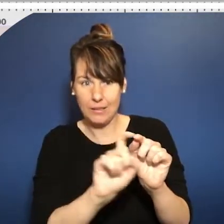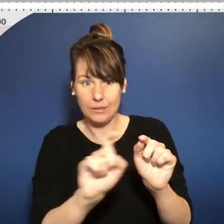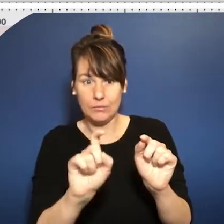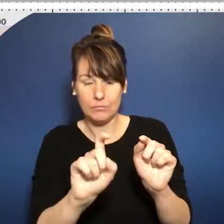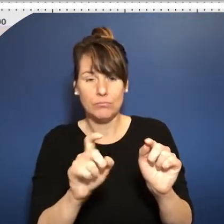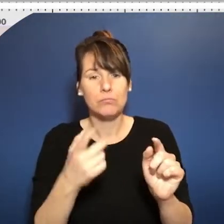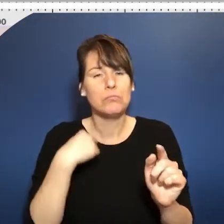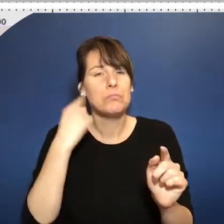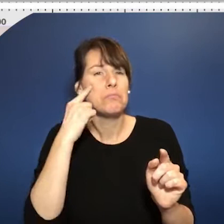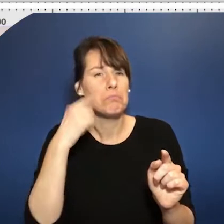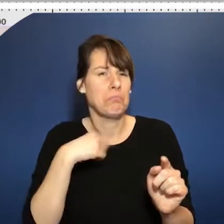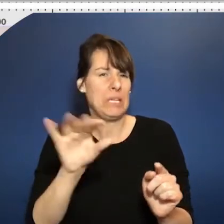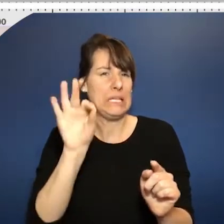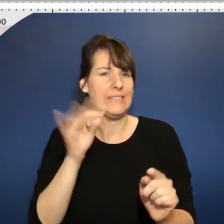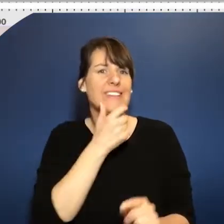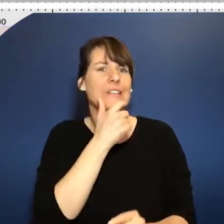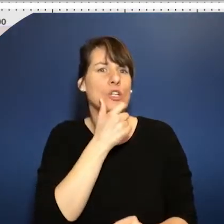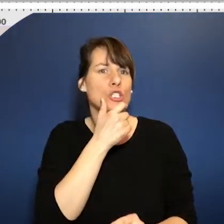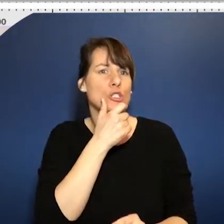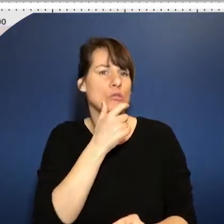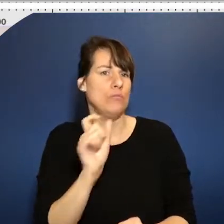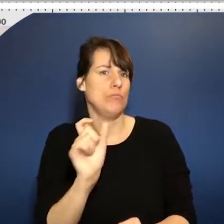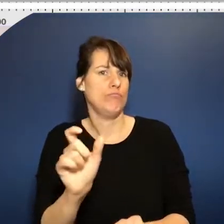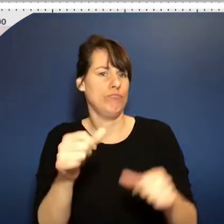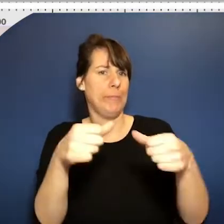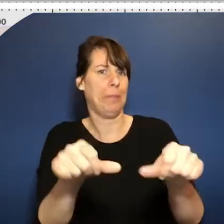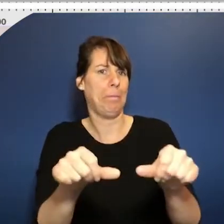the basic, simple translation of this sign into English.